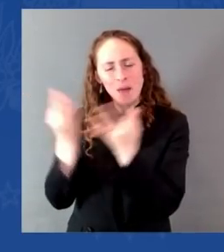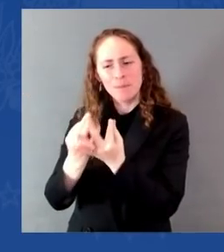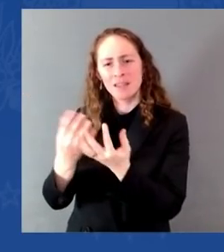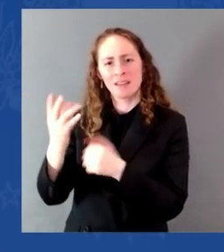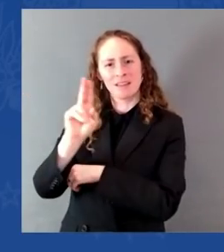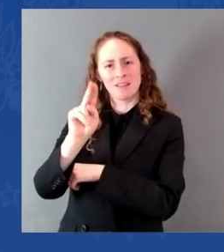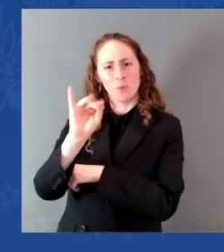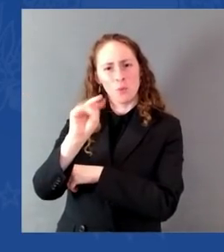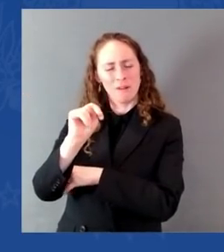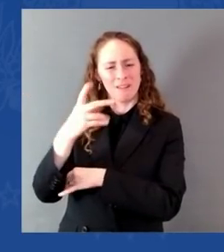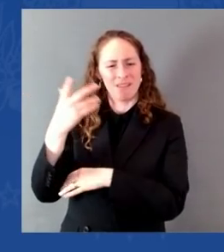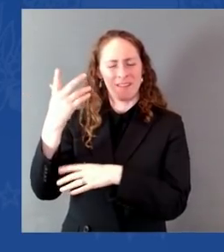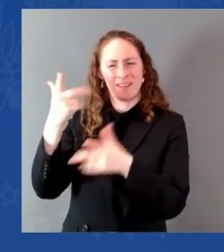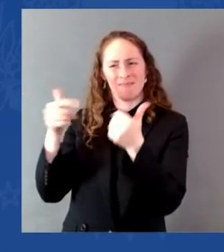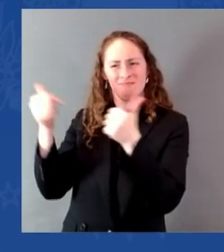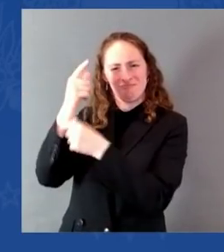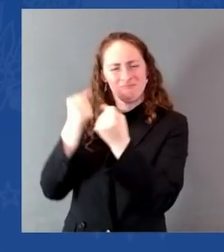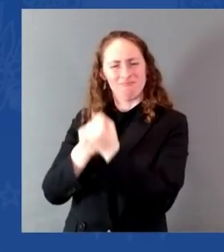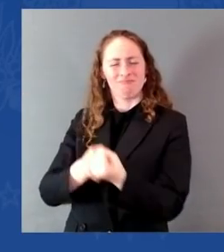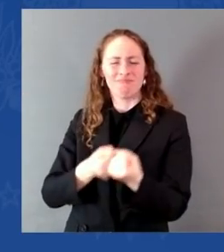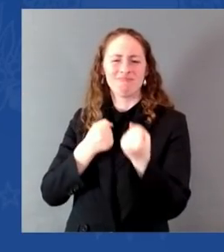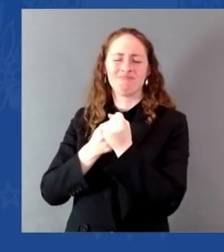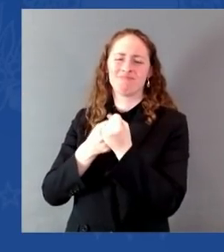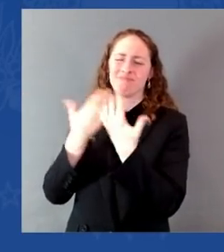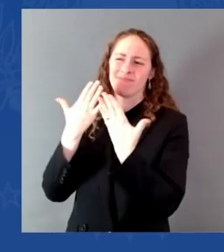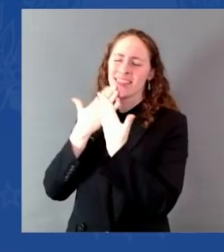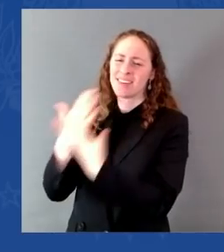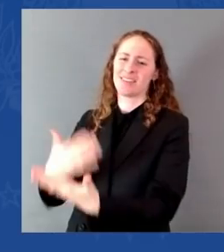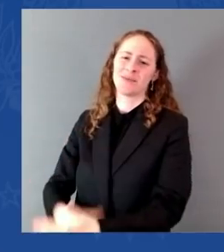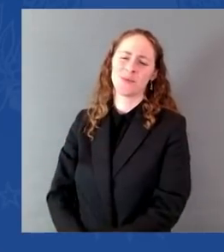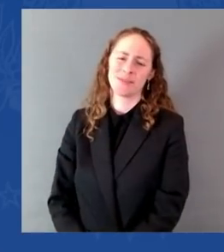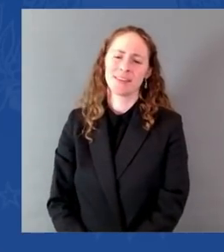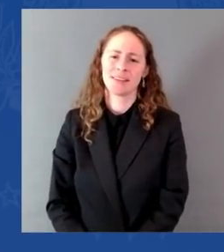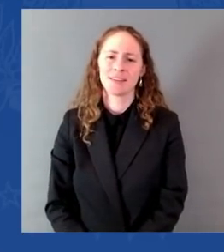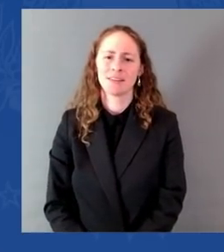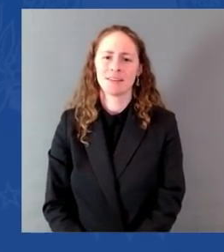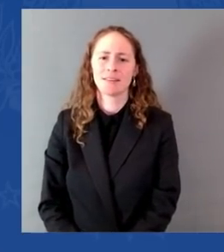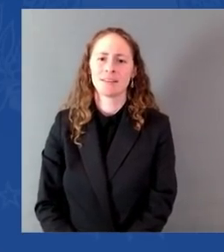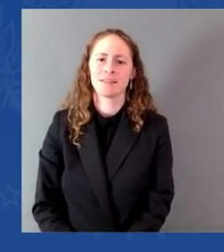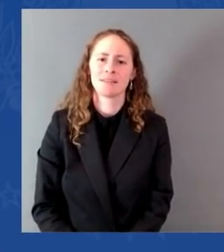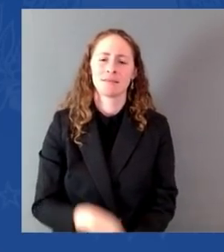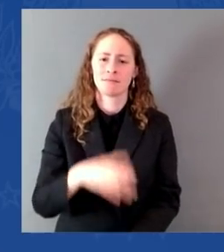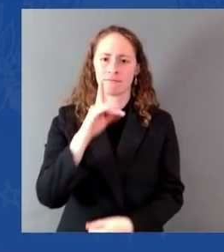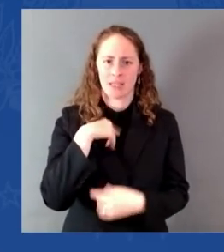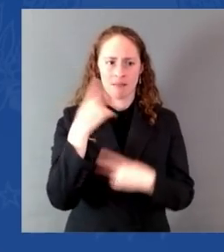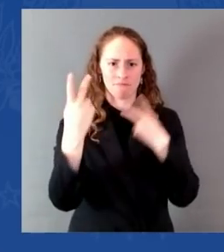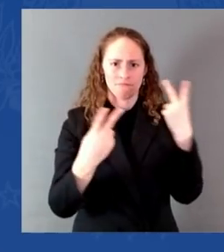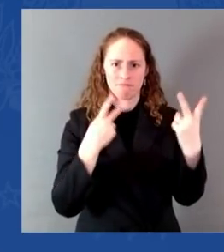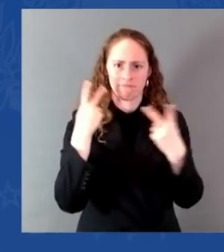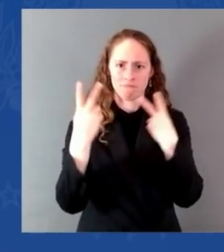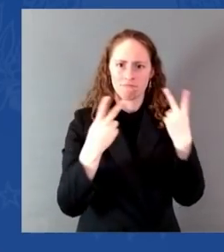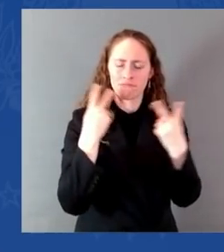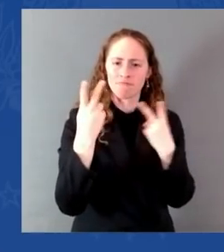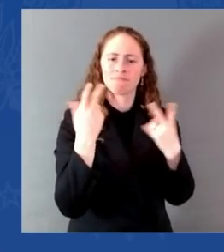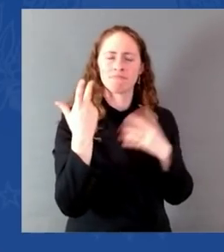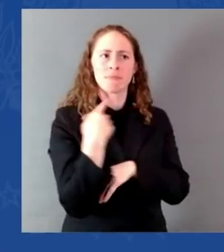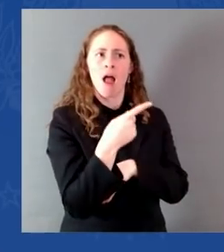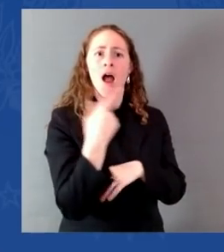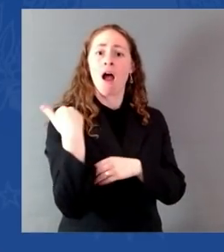Since January, he's brought hope, compassion and leadership to the White House. He bought America back just in time. Ladies and gentlemen,